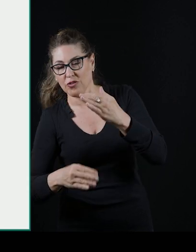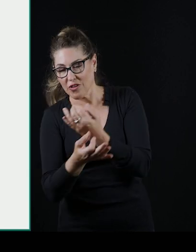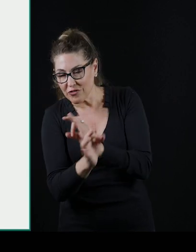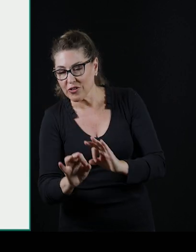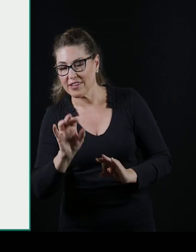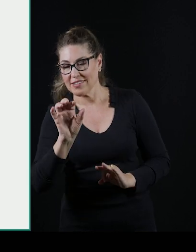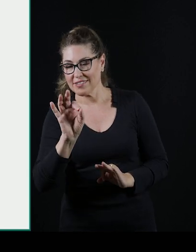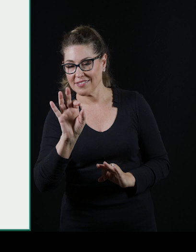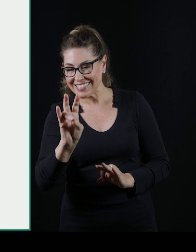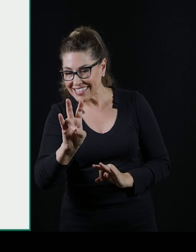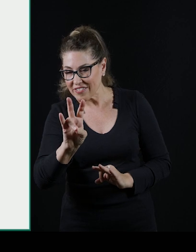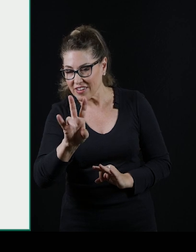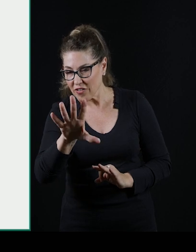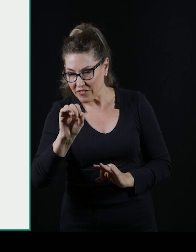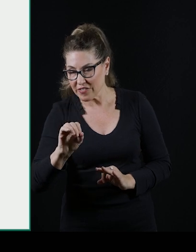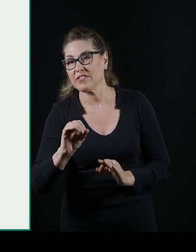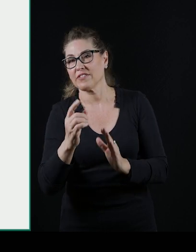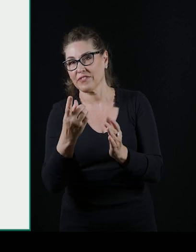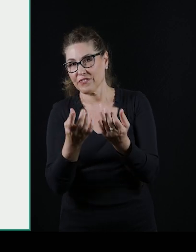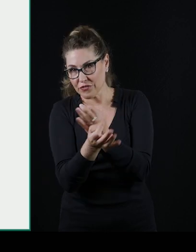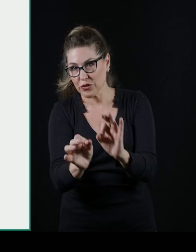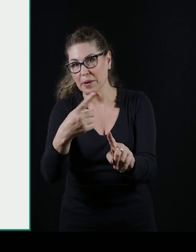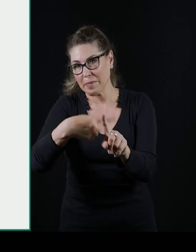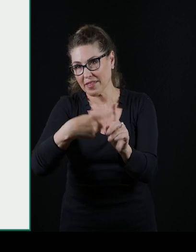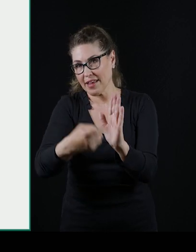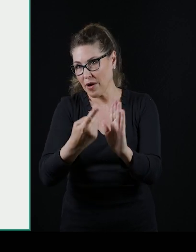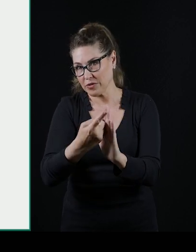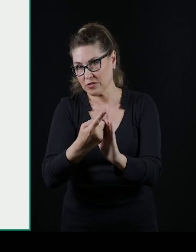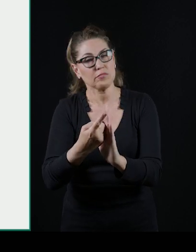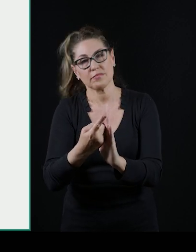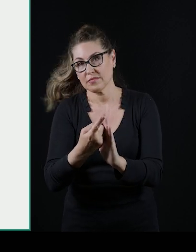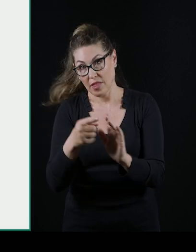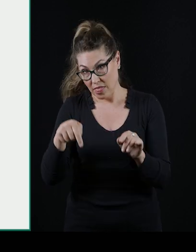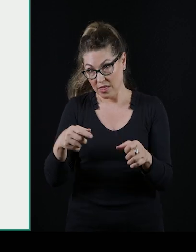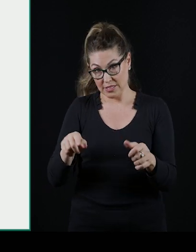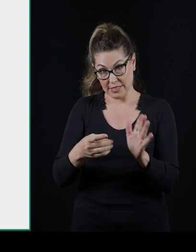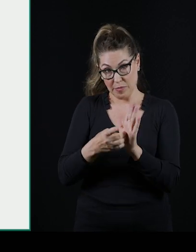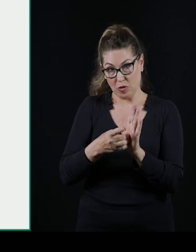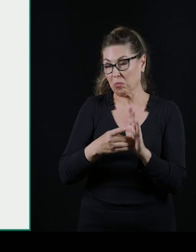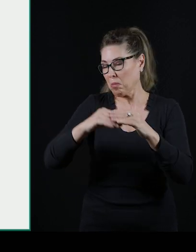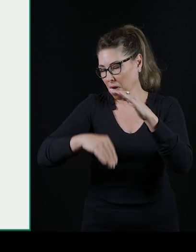750 free monthly hours, which will not be exceeded for this demo.